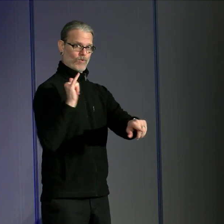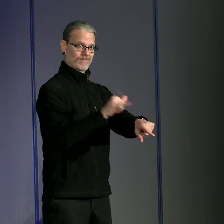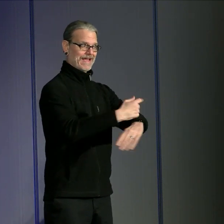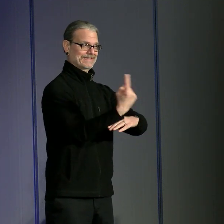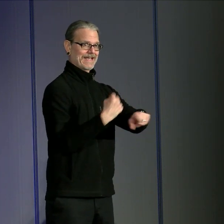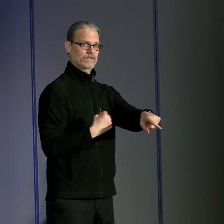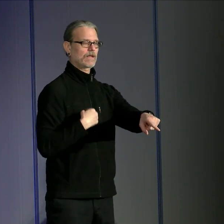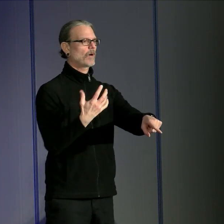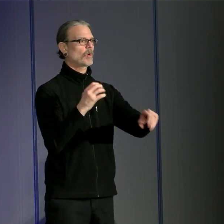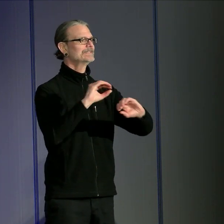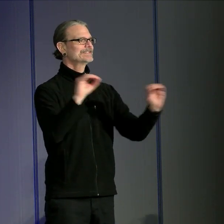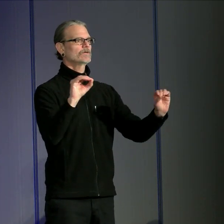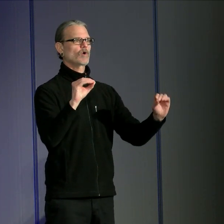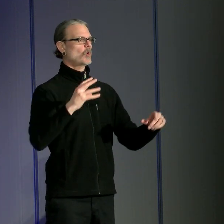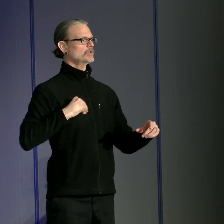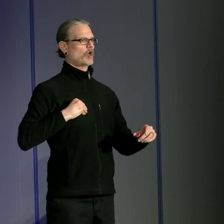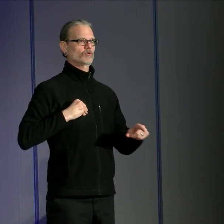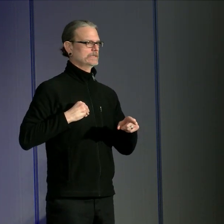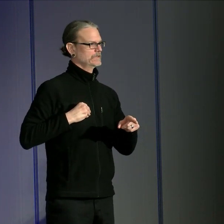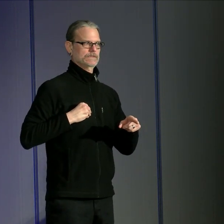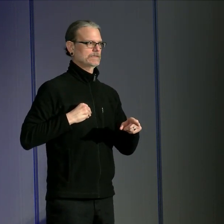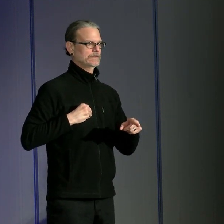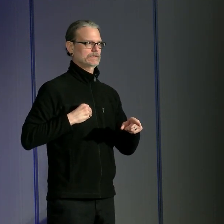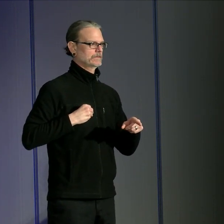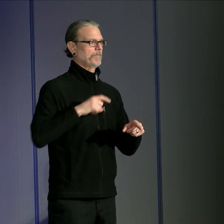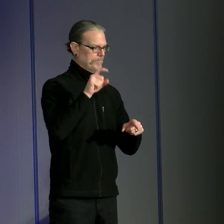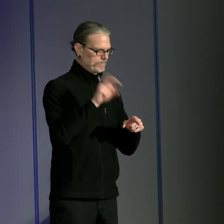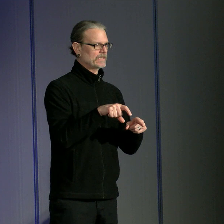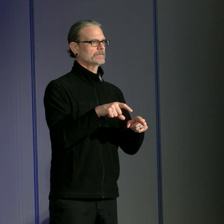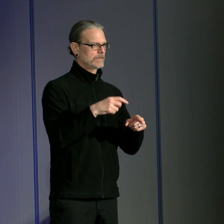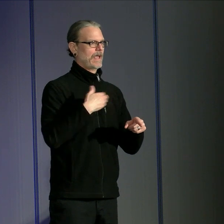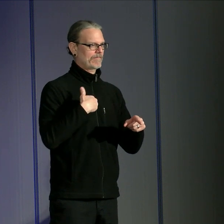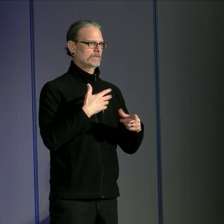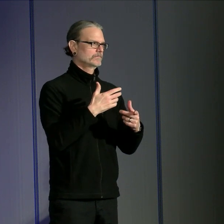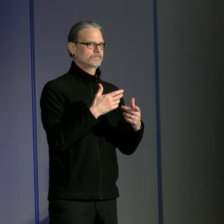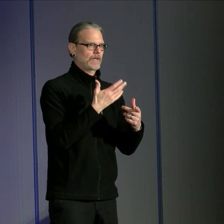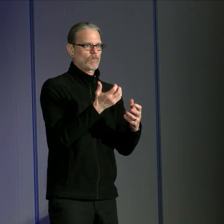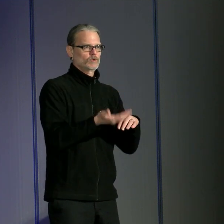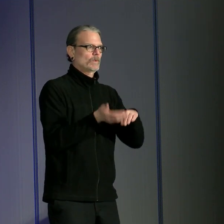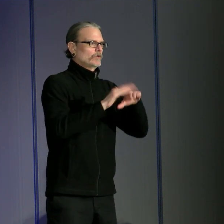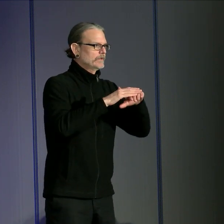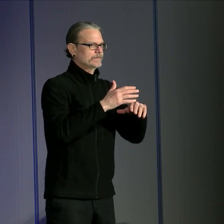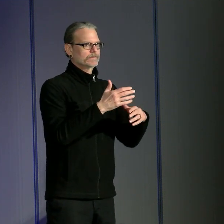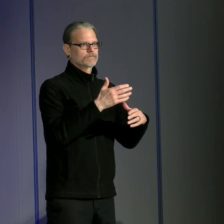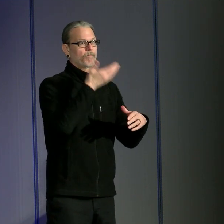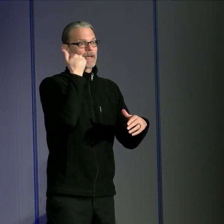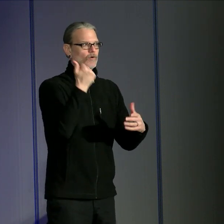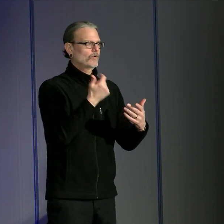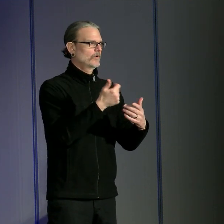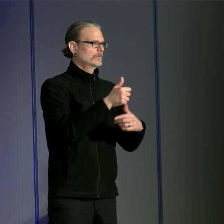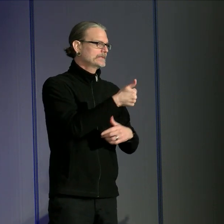I want to fix set improvement and I want it by 10%, 20% better each time I scan.